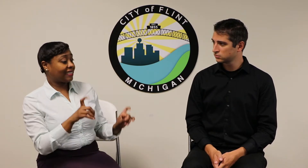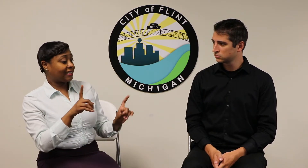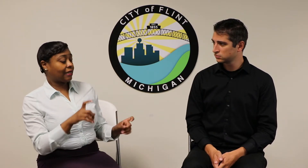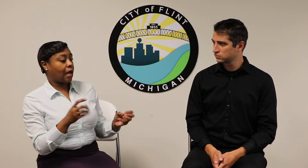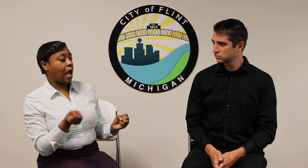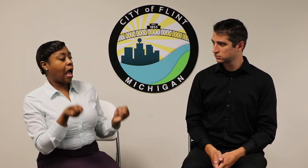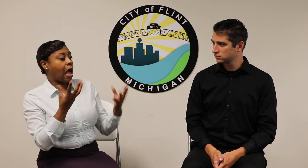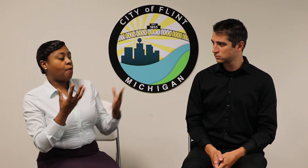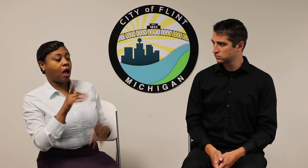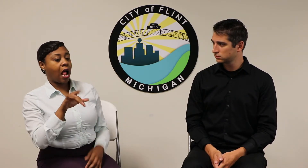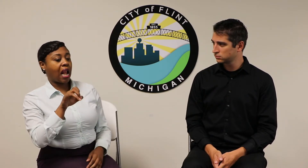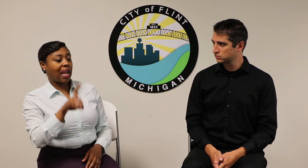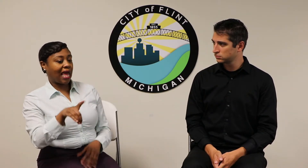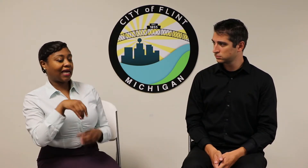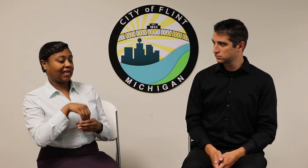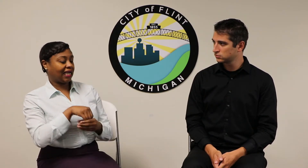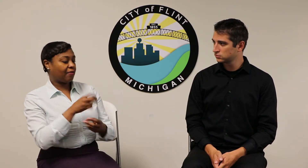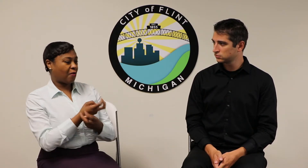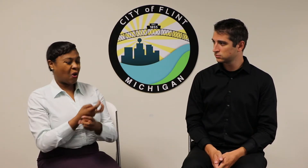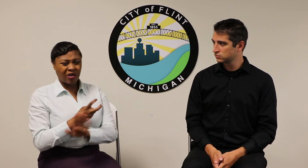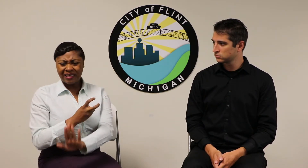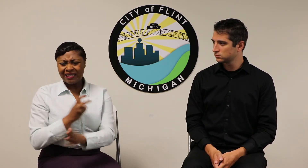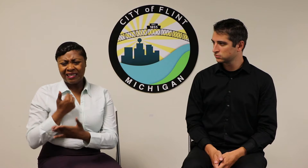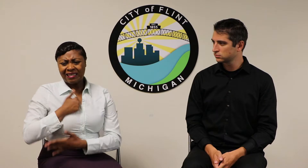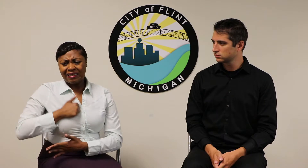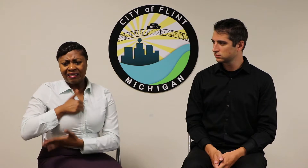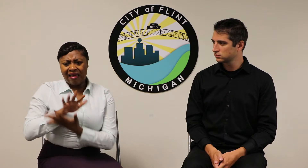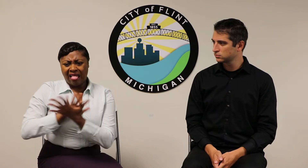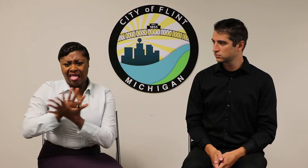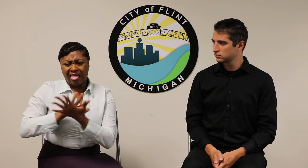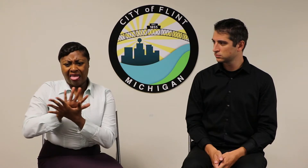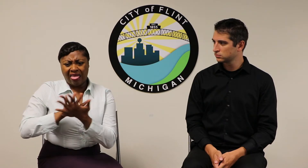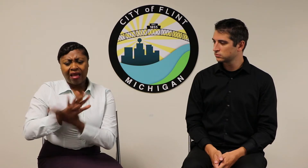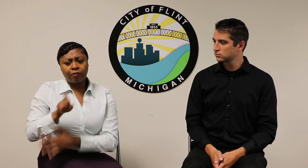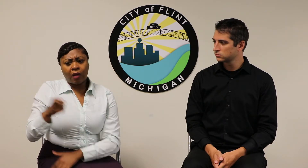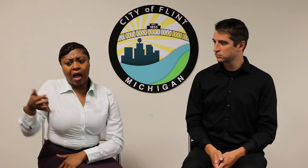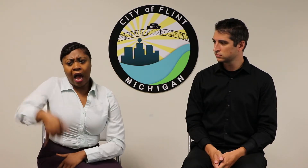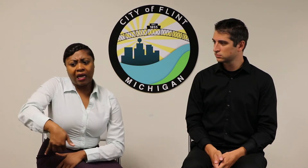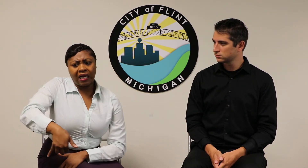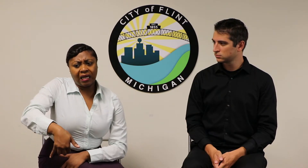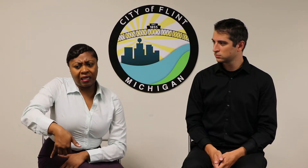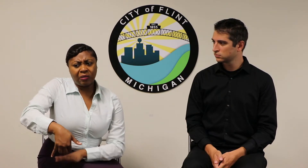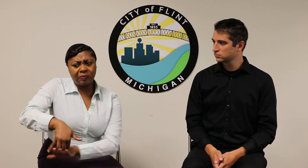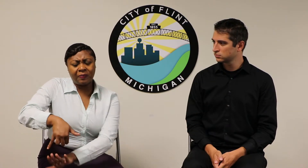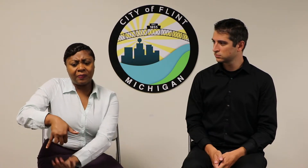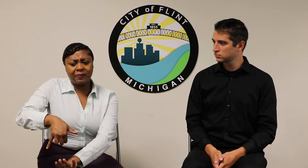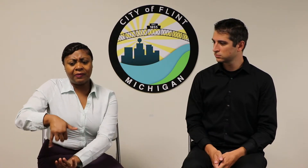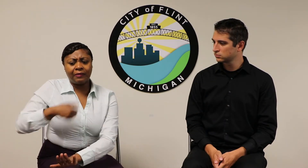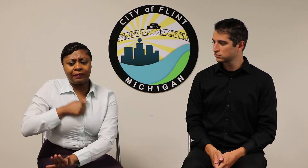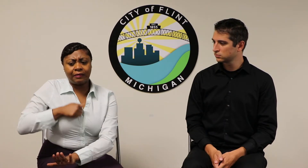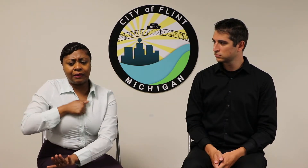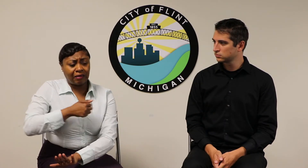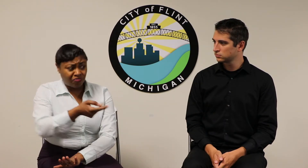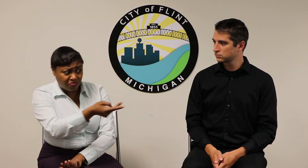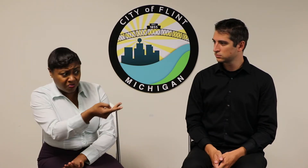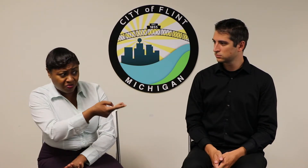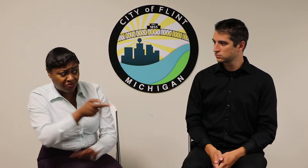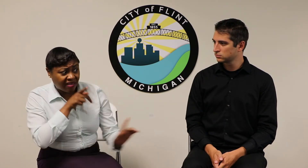So we're going to take this call off line. We're going to hang up so we can get rid of the background noise. And Dr. Reynolds or